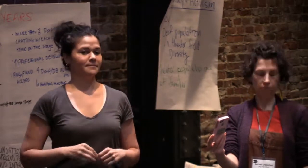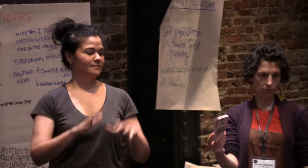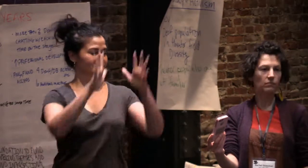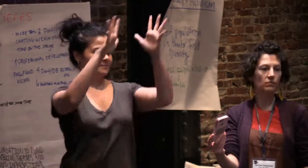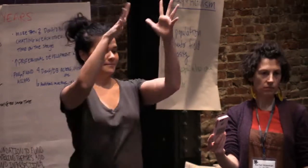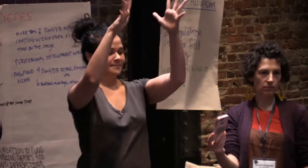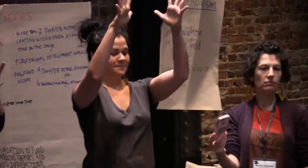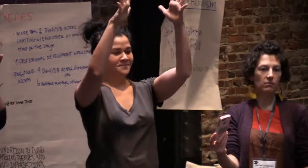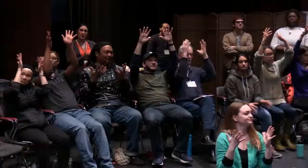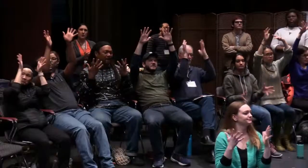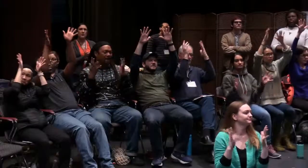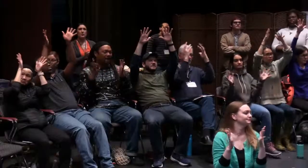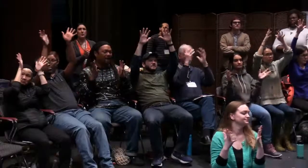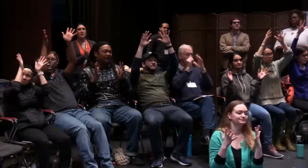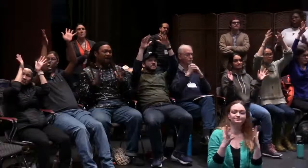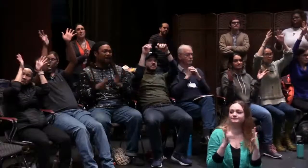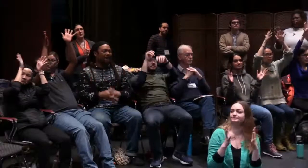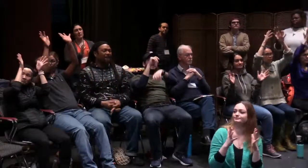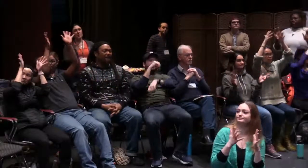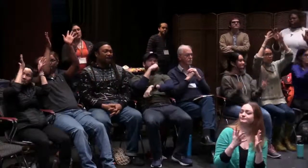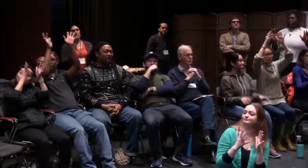but a recognized national level.